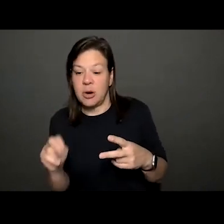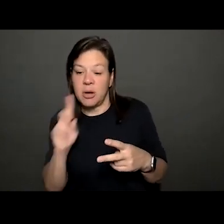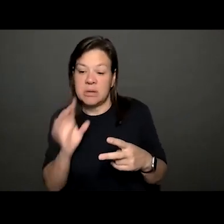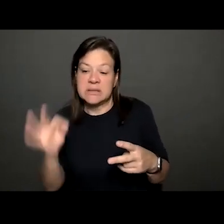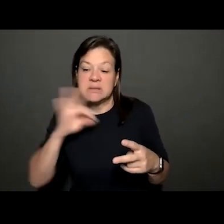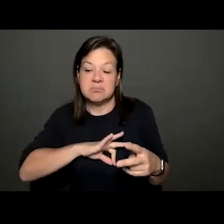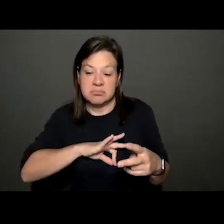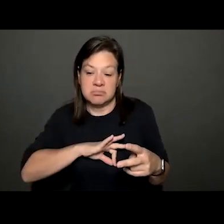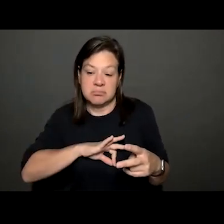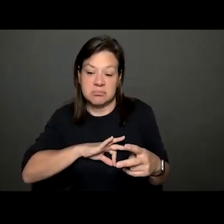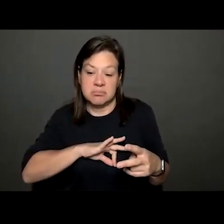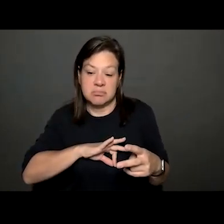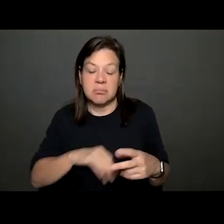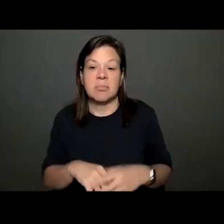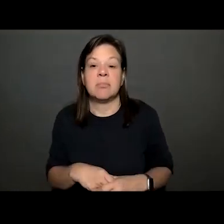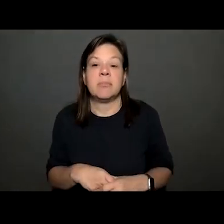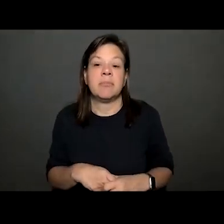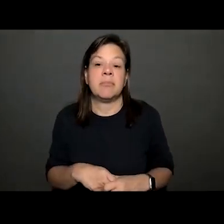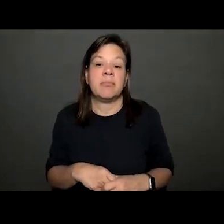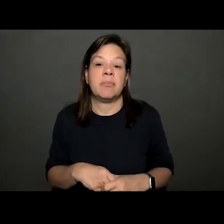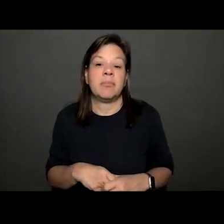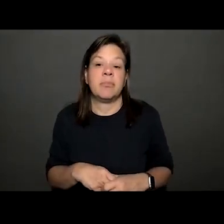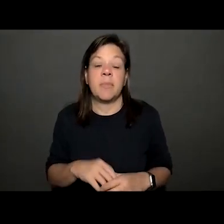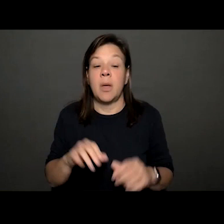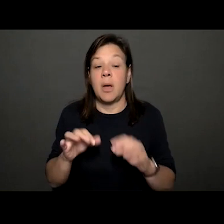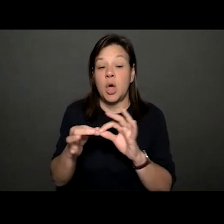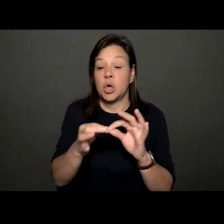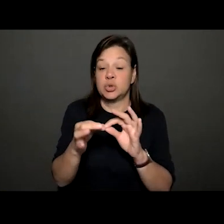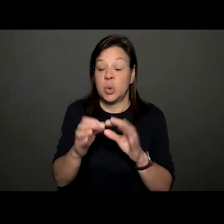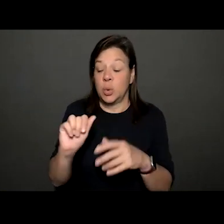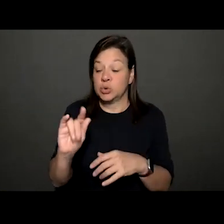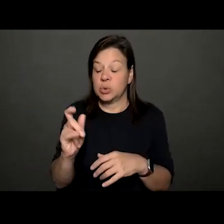FOR EXAMPLE IS ASSOCIATION BETWEEN ONE OBJECT AND CONTACTS.